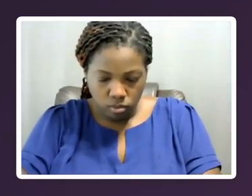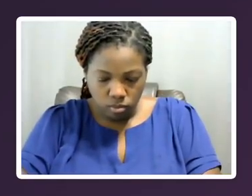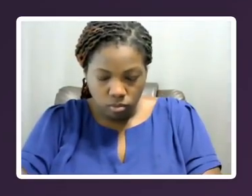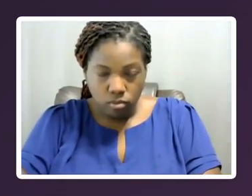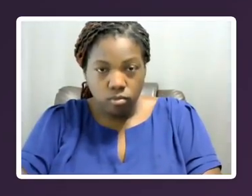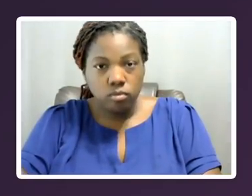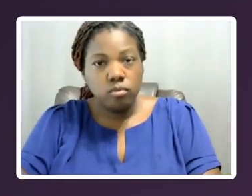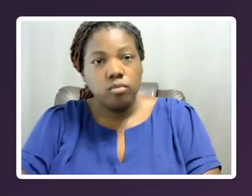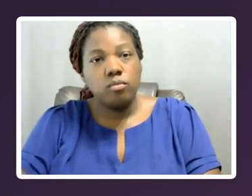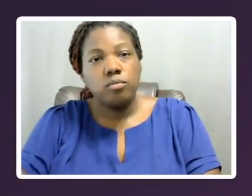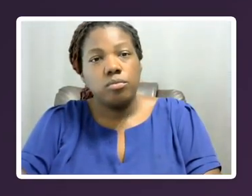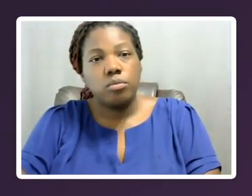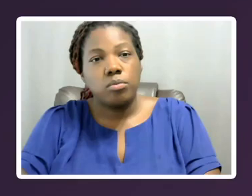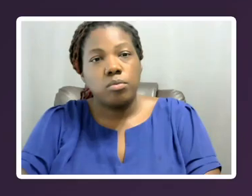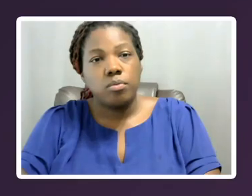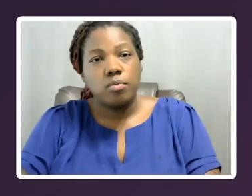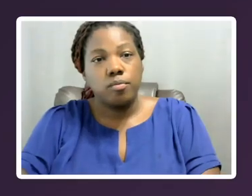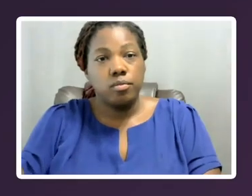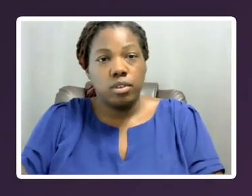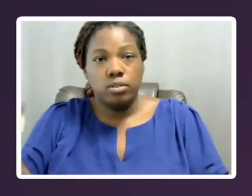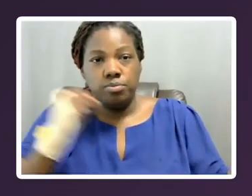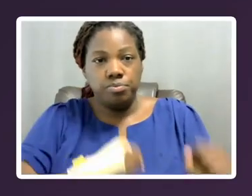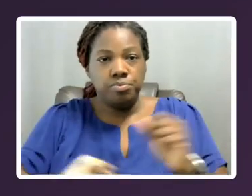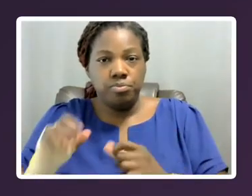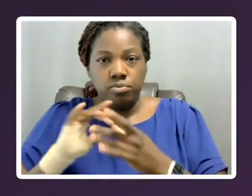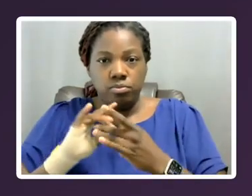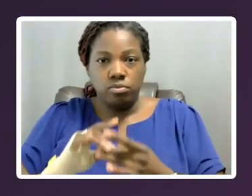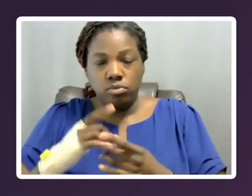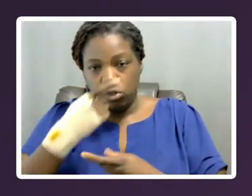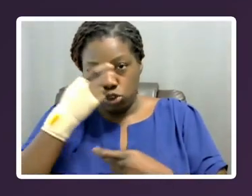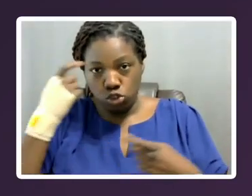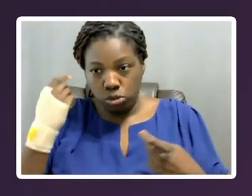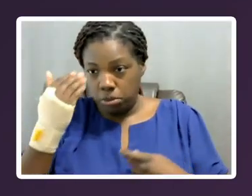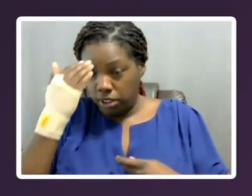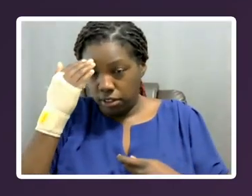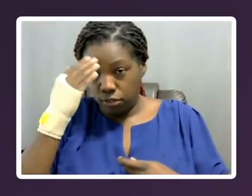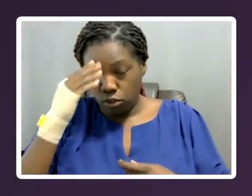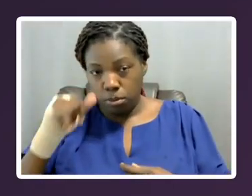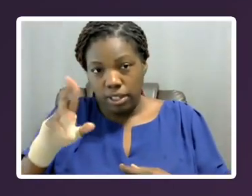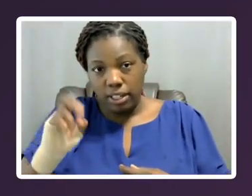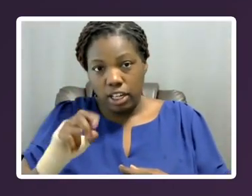strategies around trauma informed care that you employ in your classroom while engaging